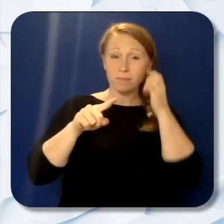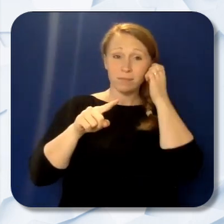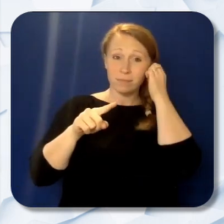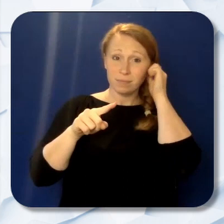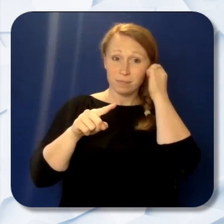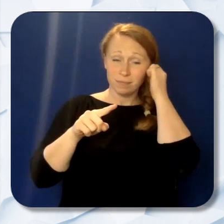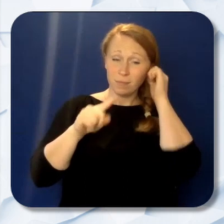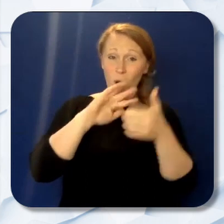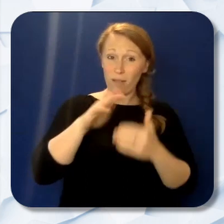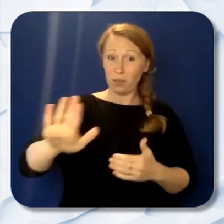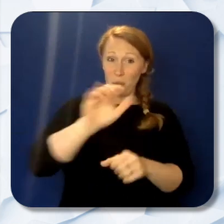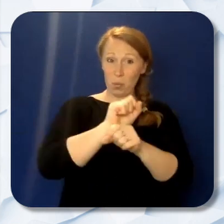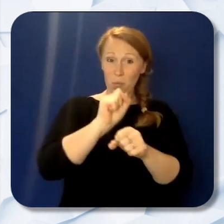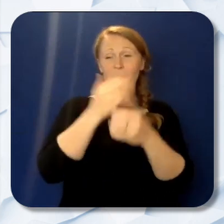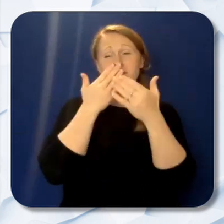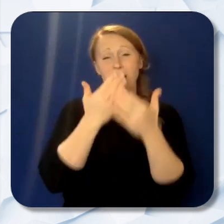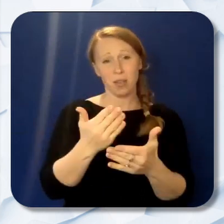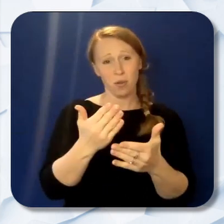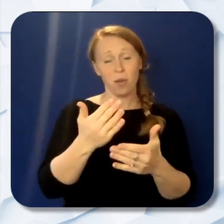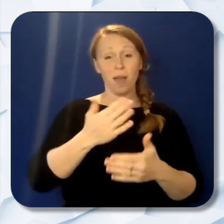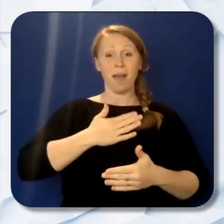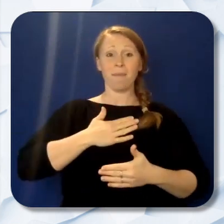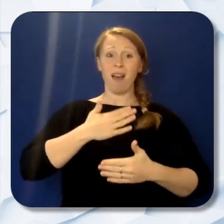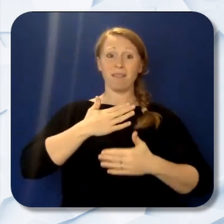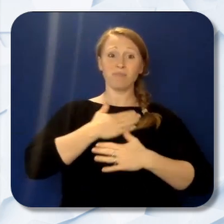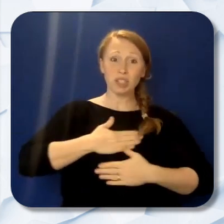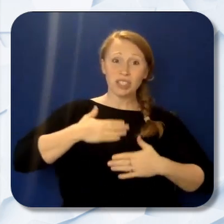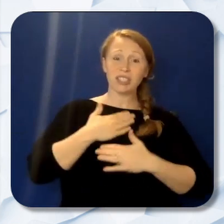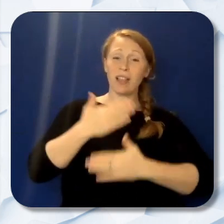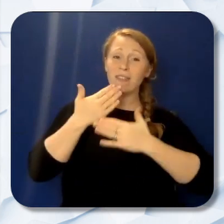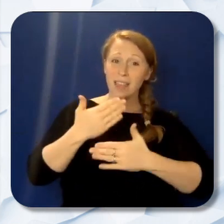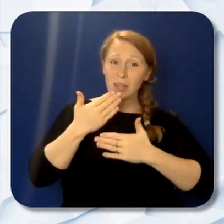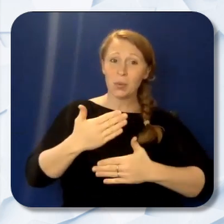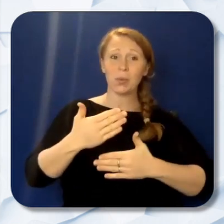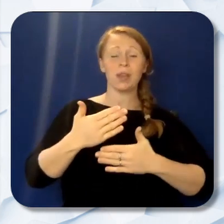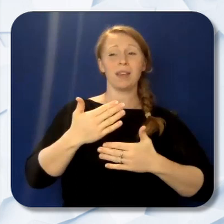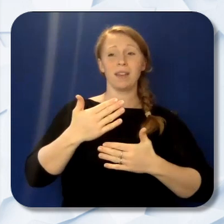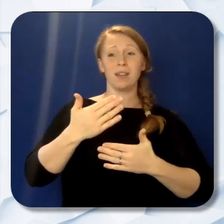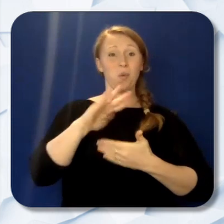State. I wanted to express my gratitude and appreciation to our uh emergency services team